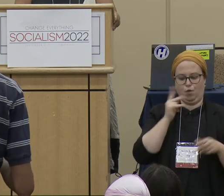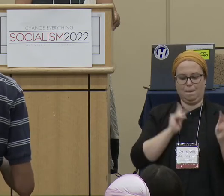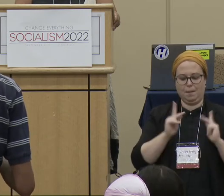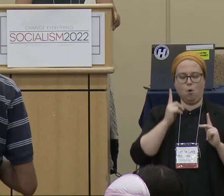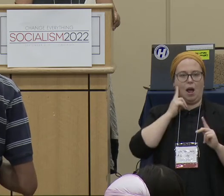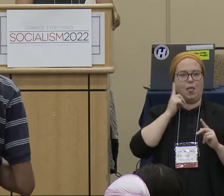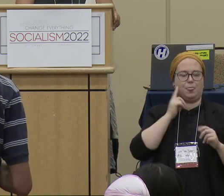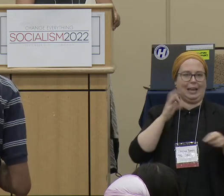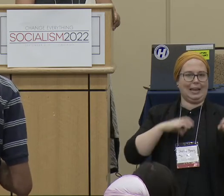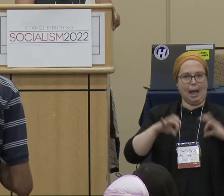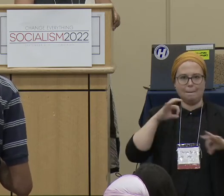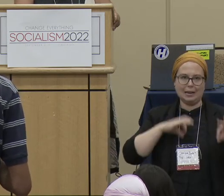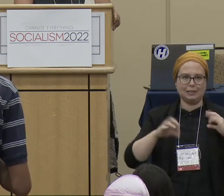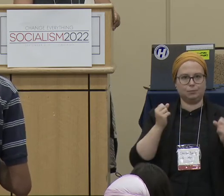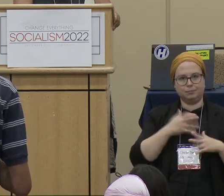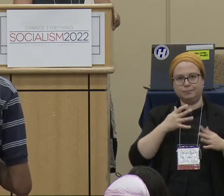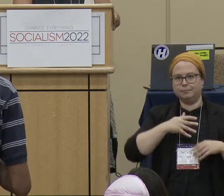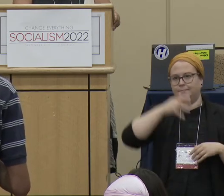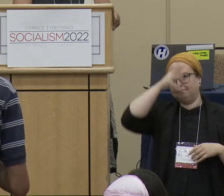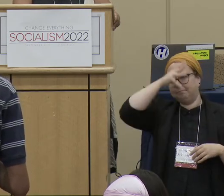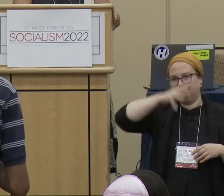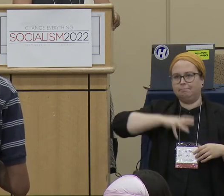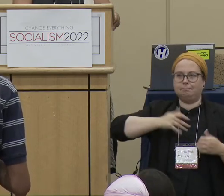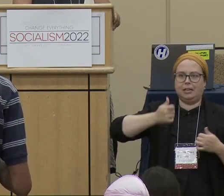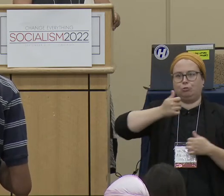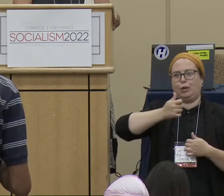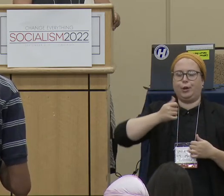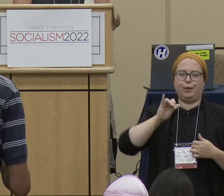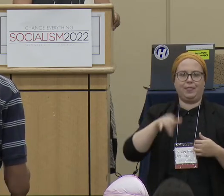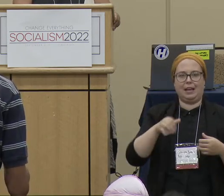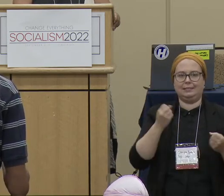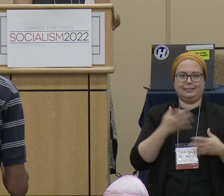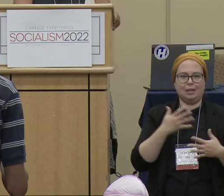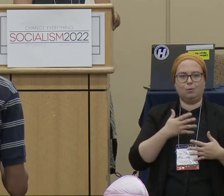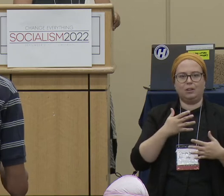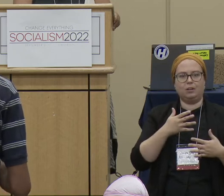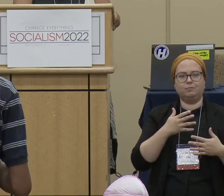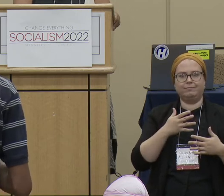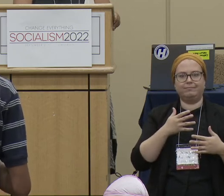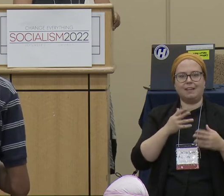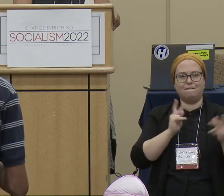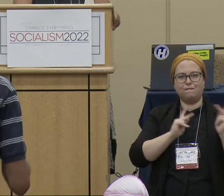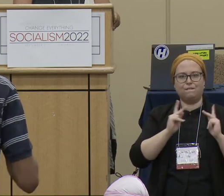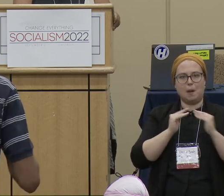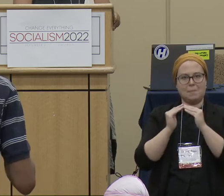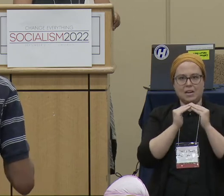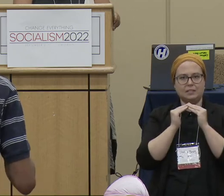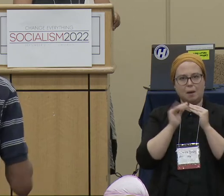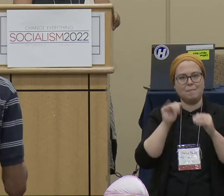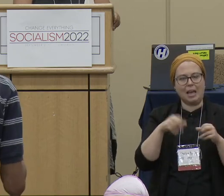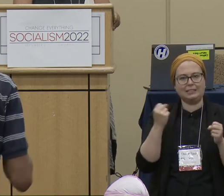know, I think socialism can be intimidating for people. Capitalism is intimidating, patriarchy is intimidating.